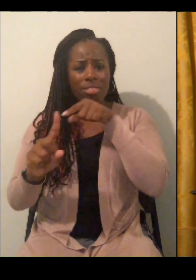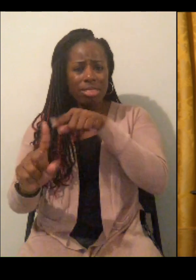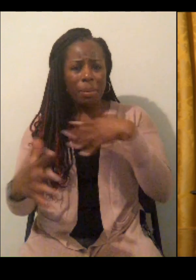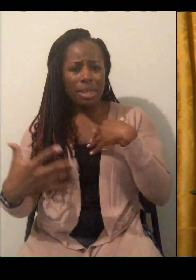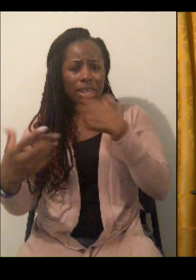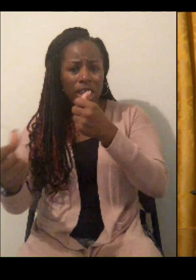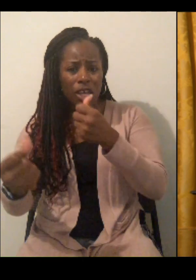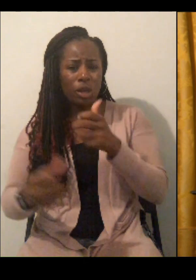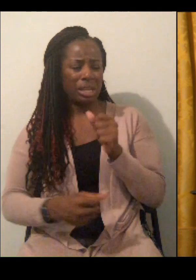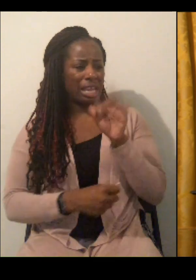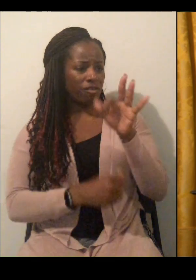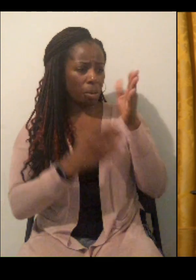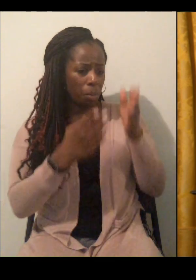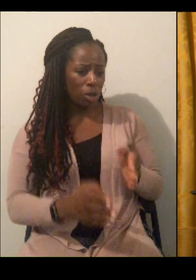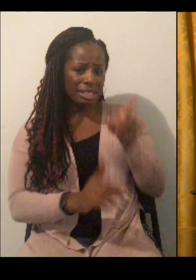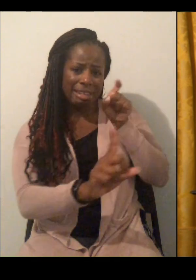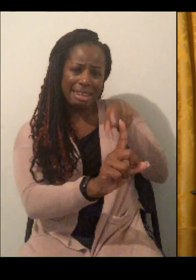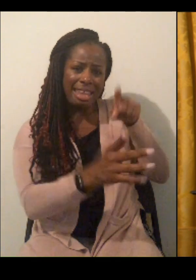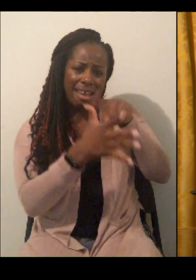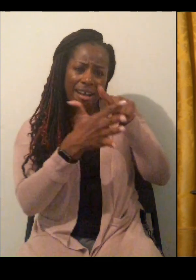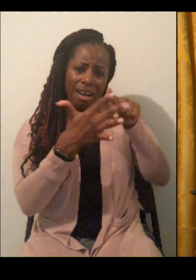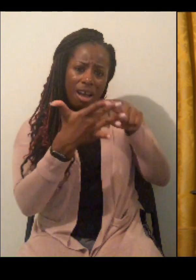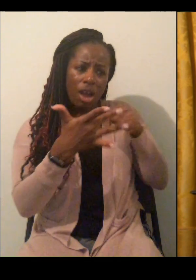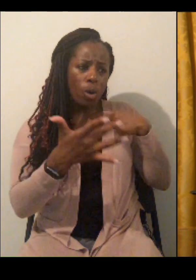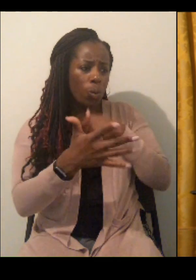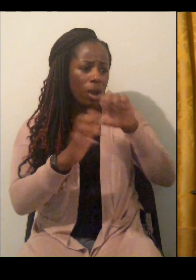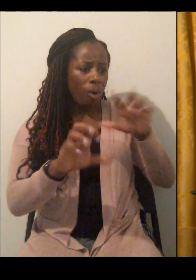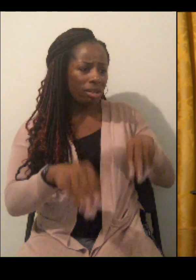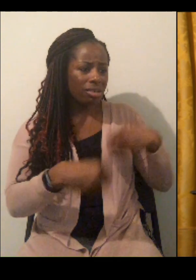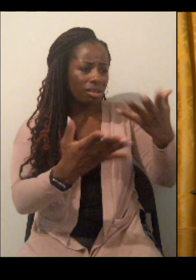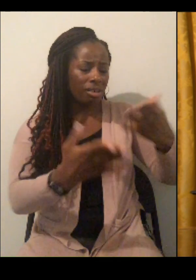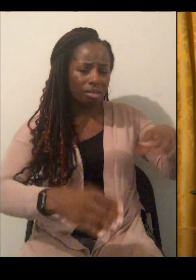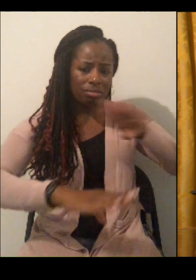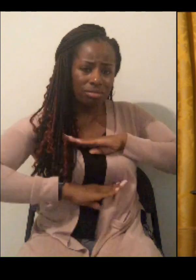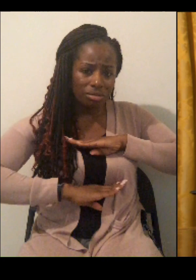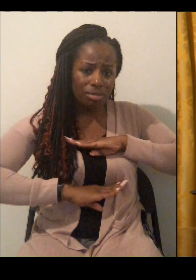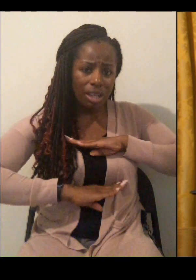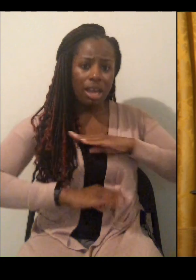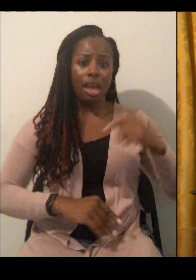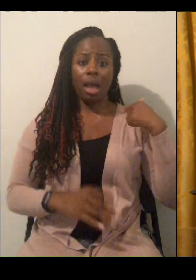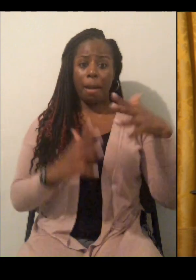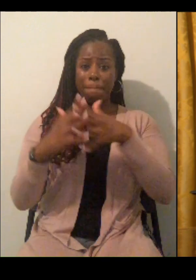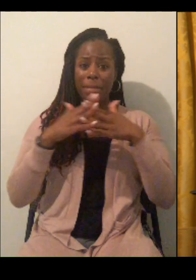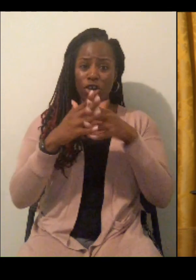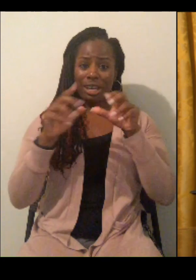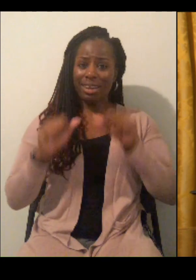this challenge stronger and more unified than ever before god bless you and God